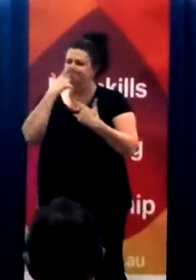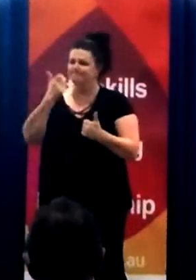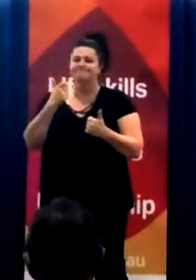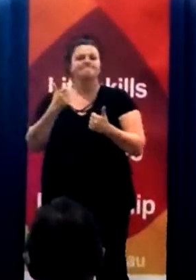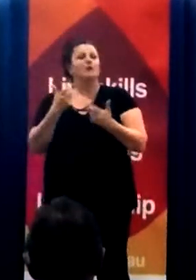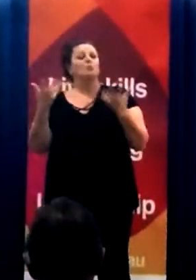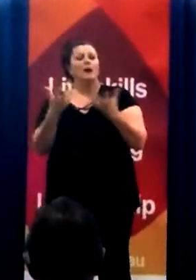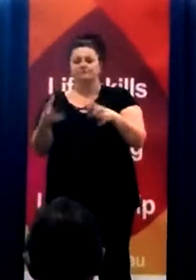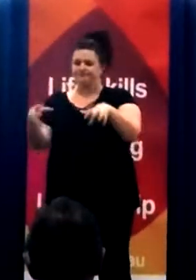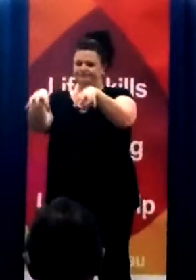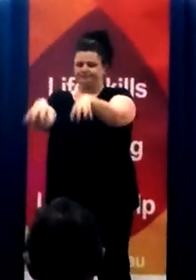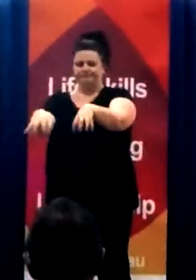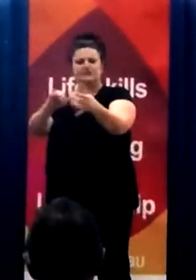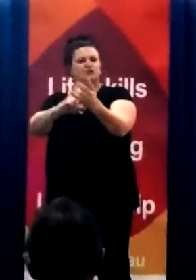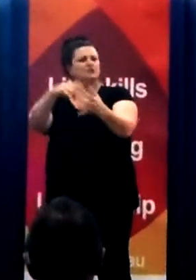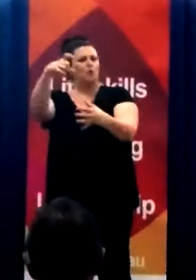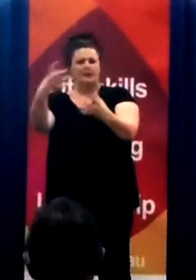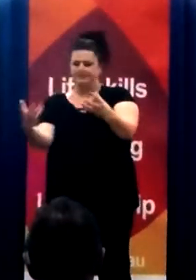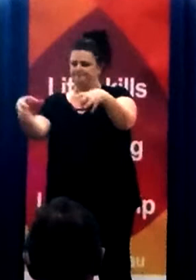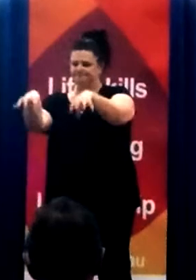on the same site as Shenton College.